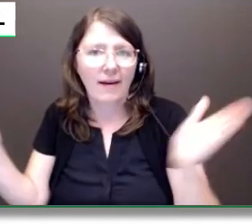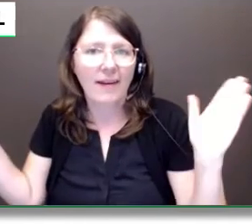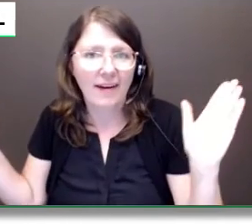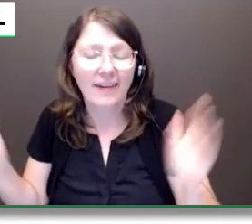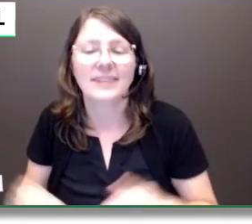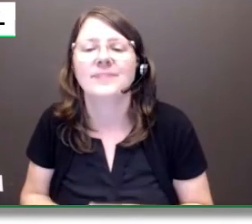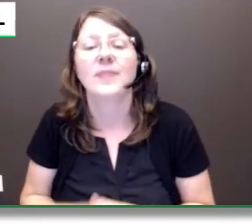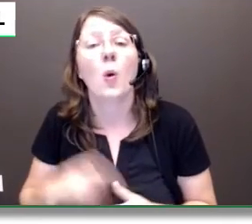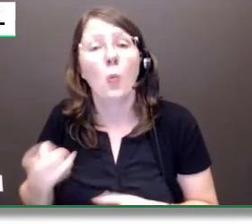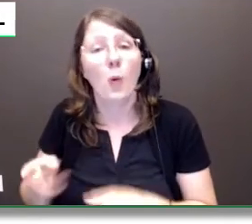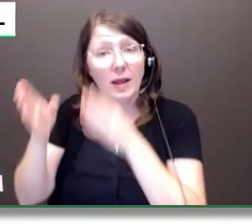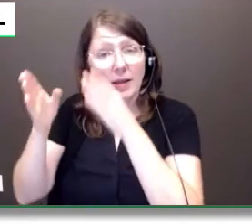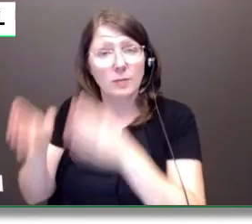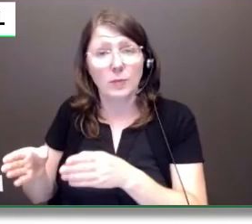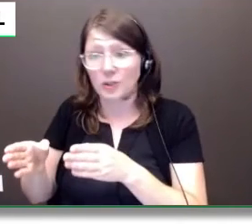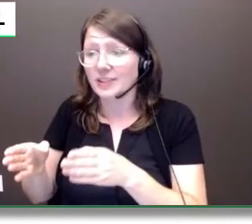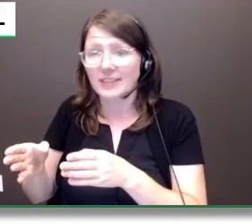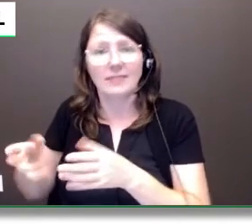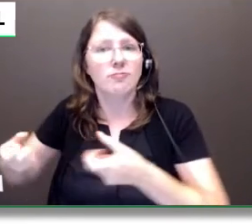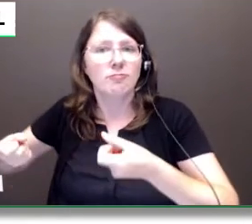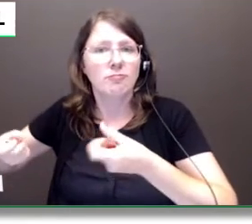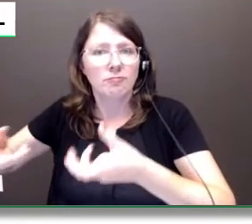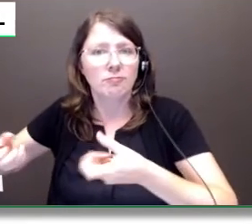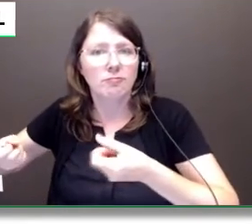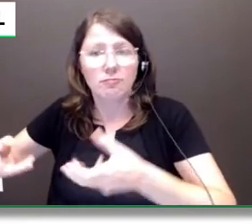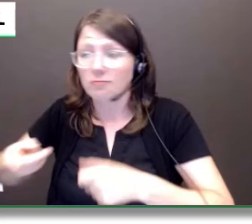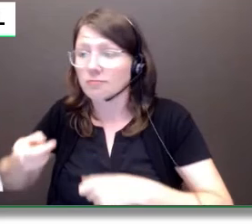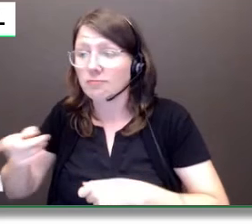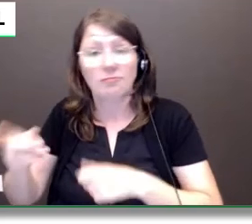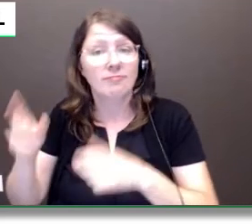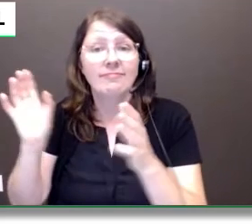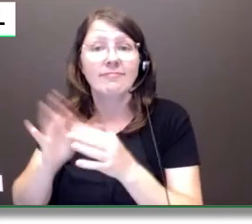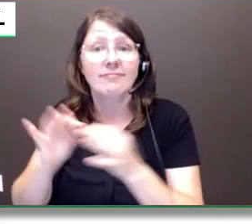place needs to be completely accessible. It's really about those landmarks of